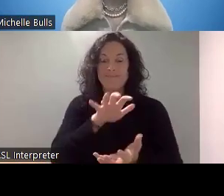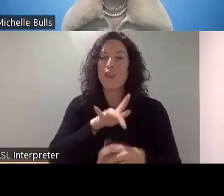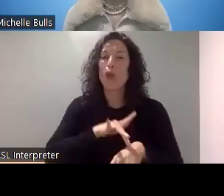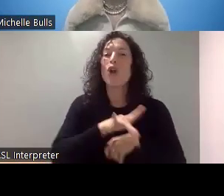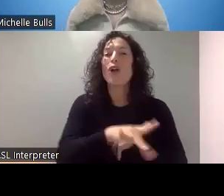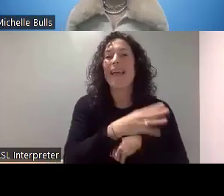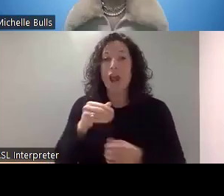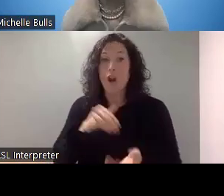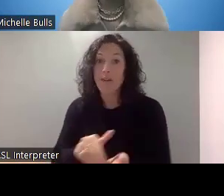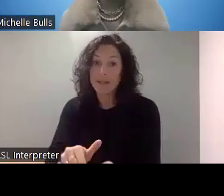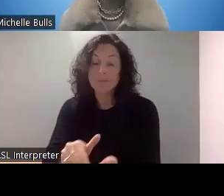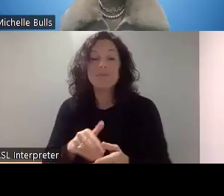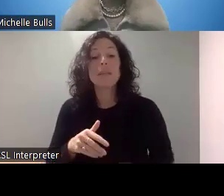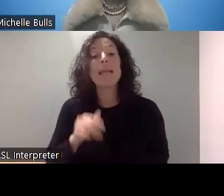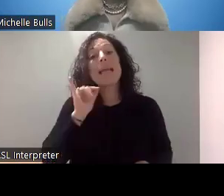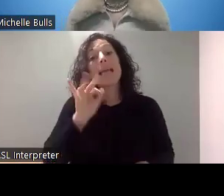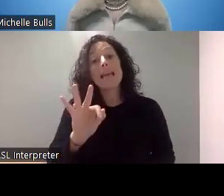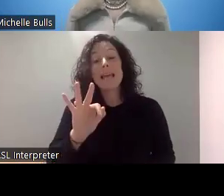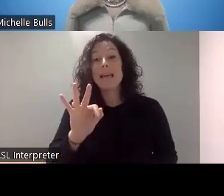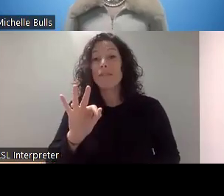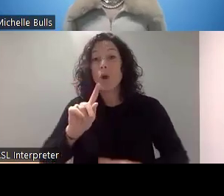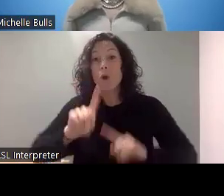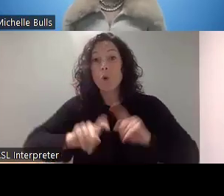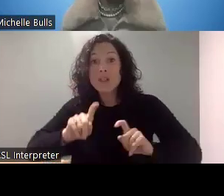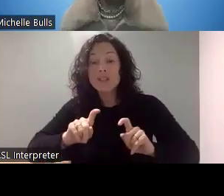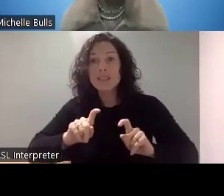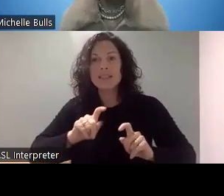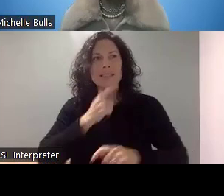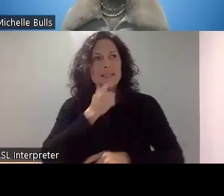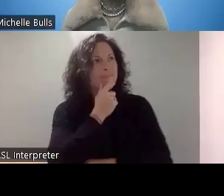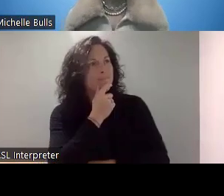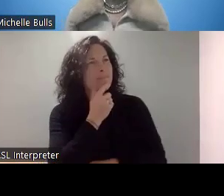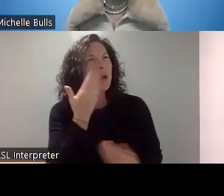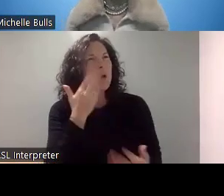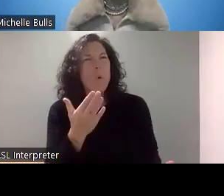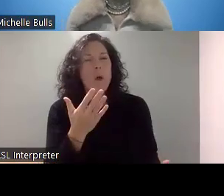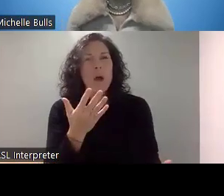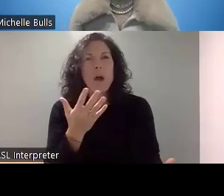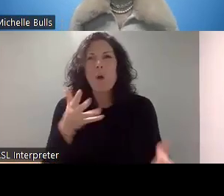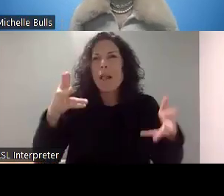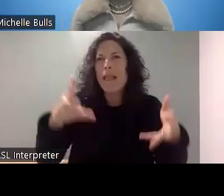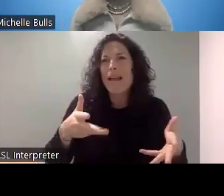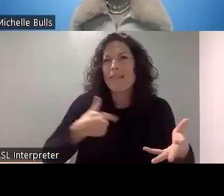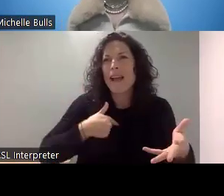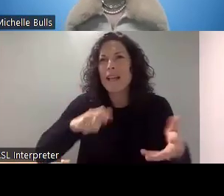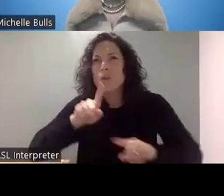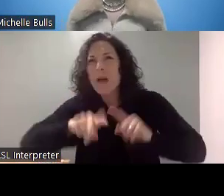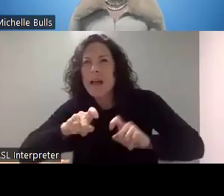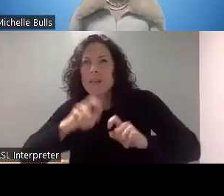If you have questions or if you don't know what you don't know, feel free to reach out to the program official